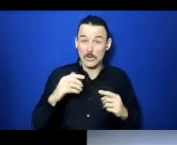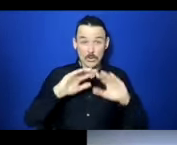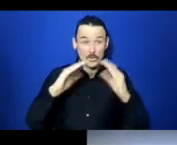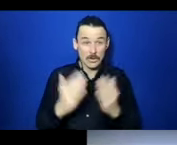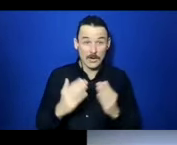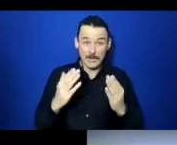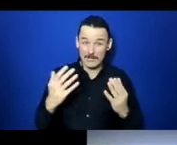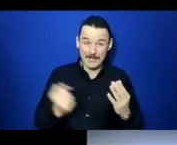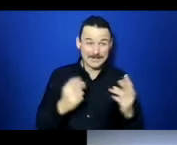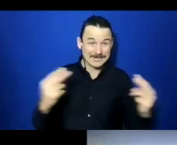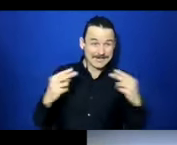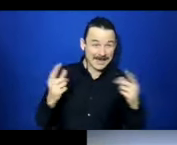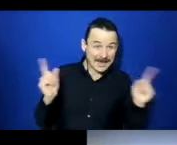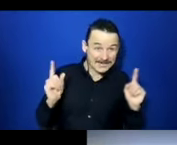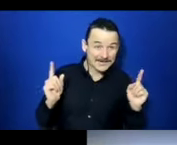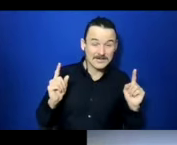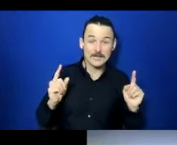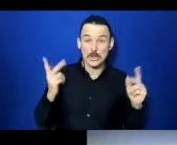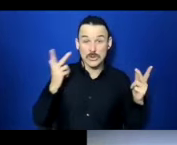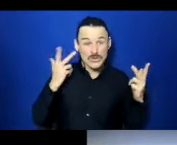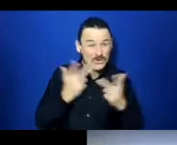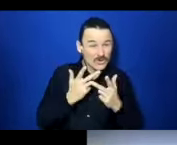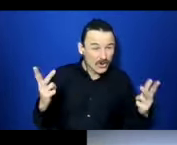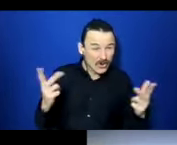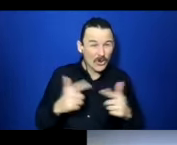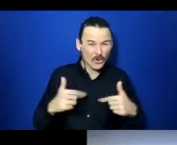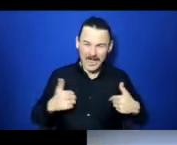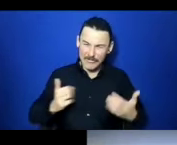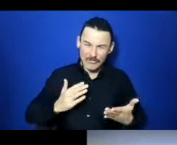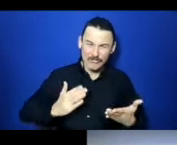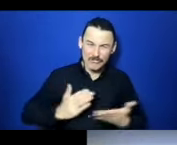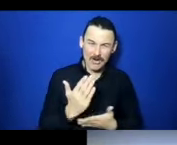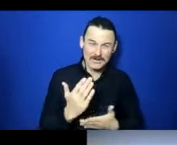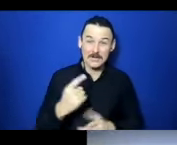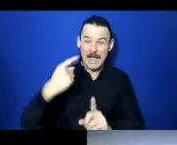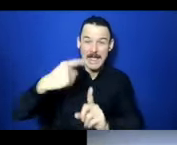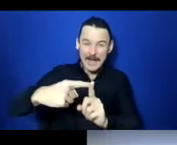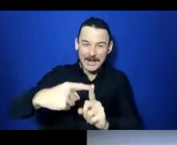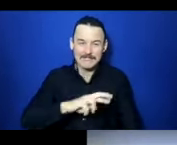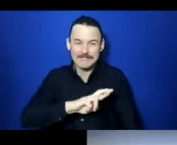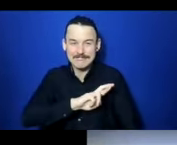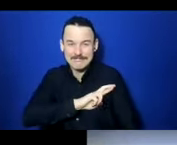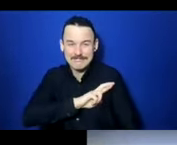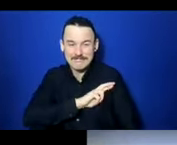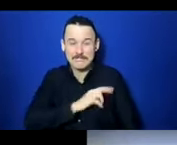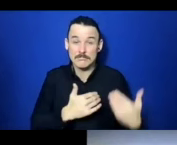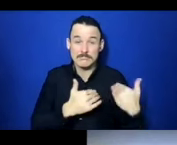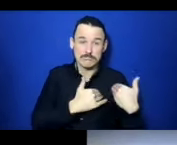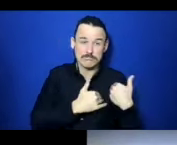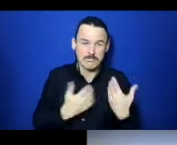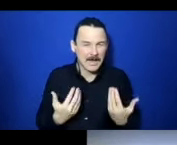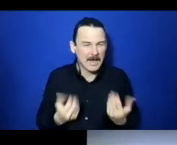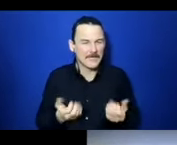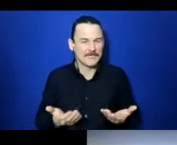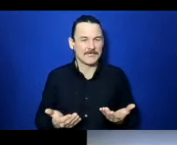rights but then we also have responsibilities and that means that we have a role to play in terms of